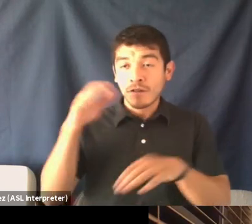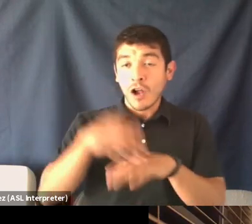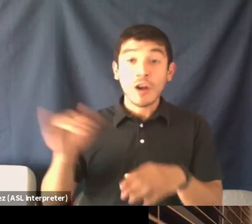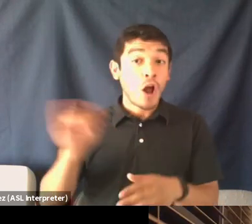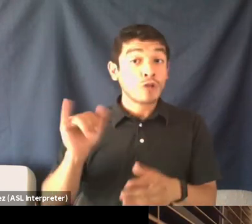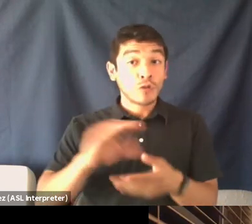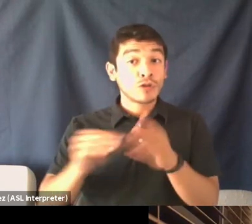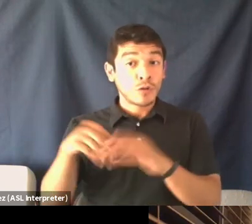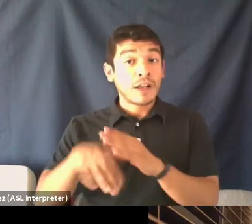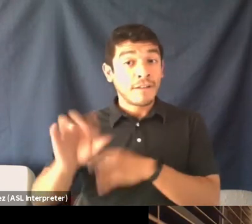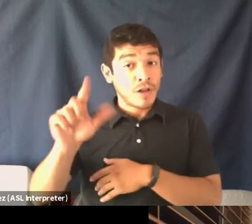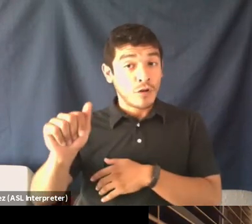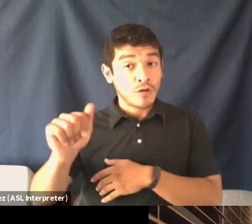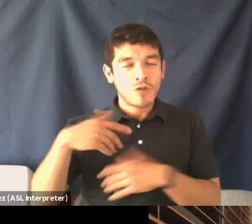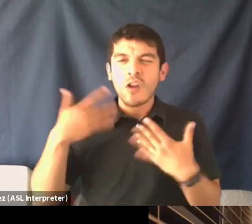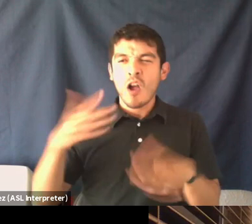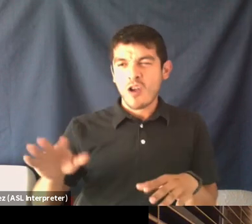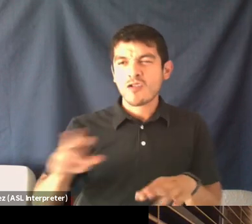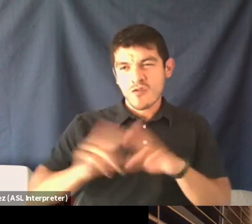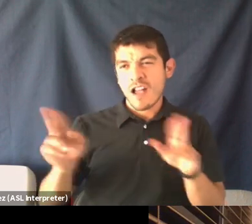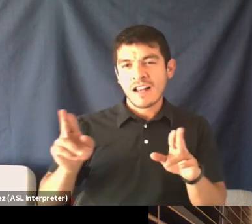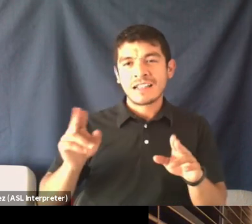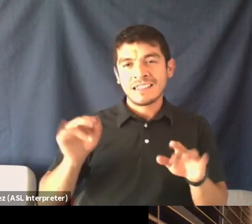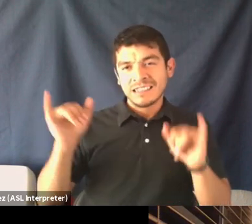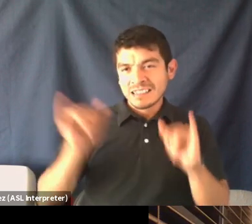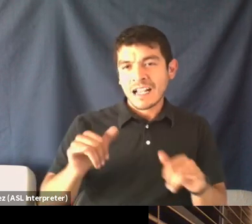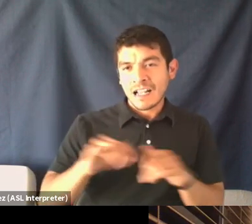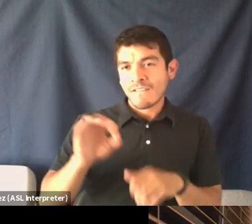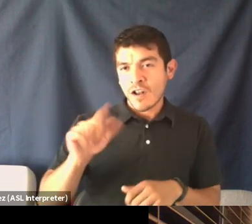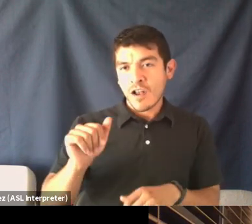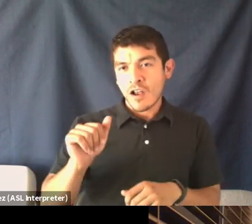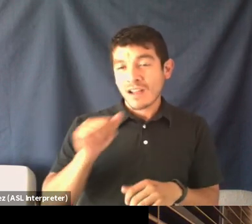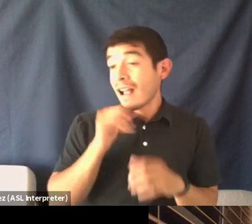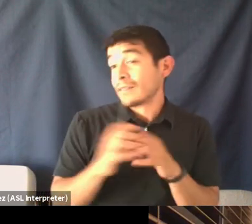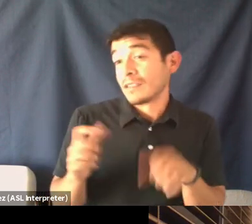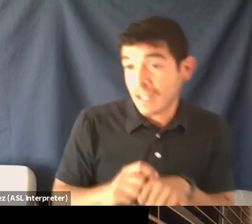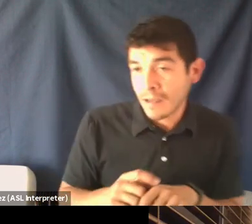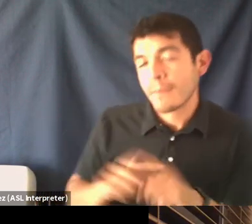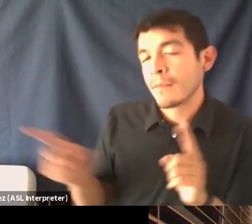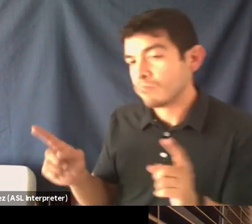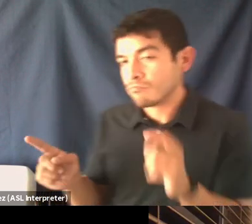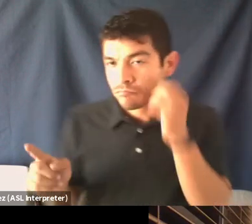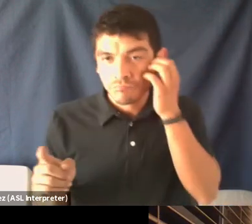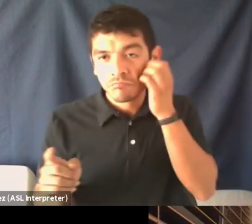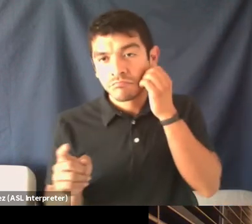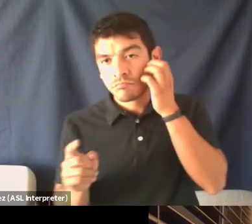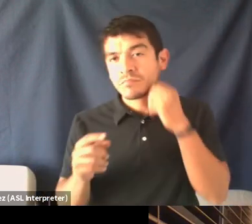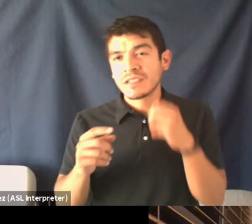So I was kind of spending time already. I was planning on spending probably not as much time but I was planning on spending time in Miami,